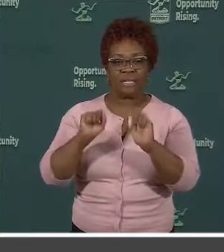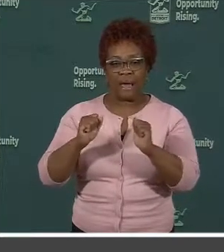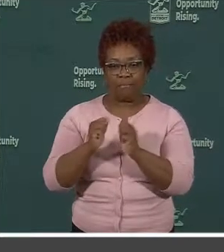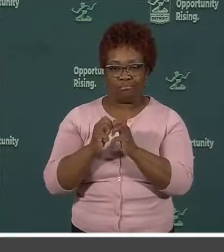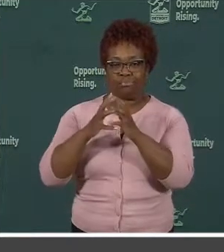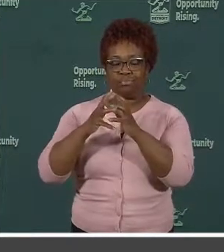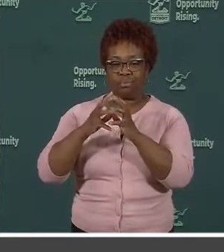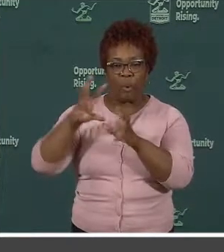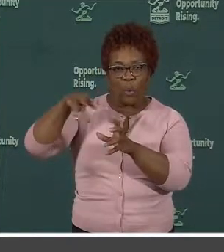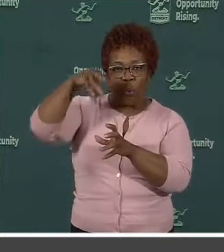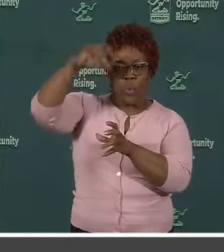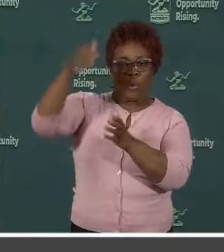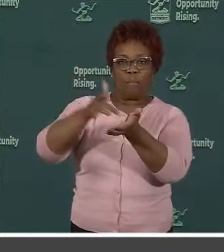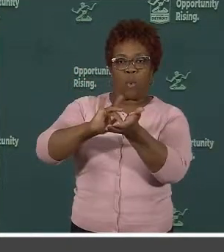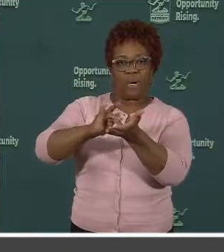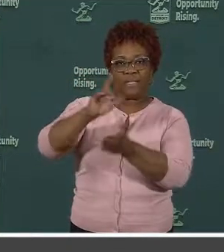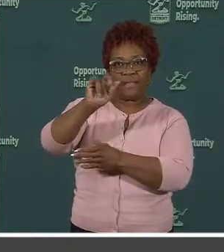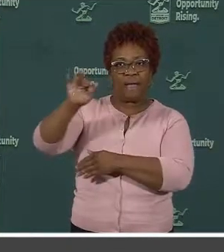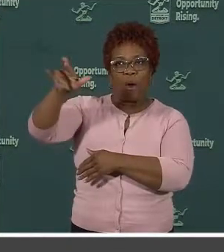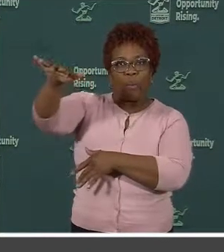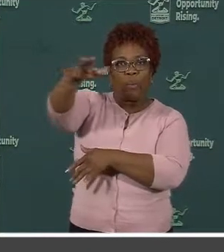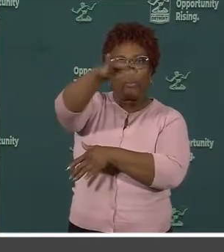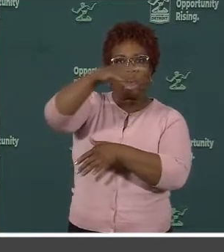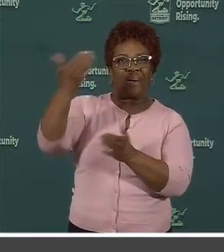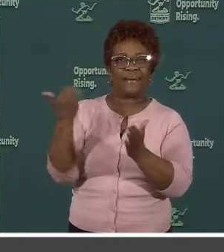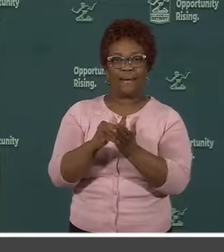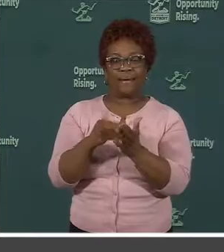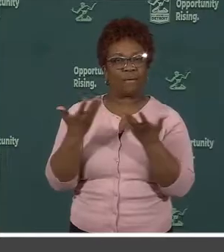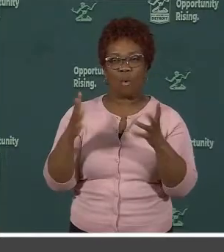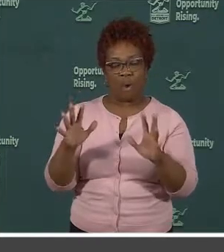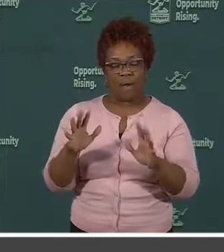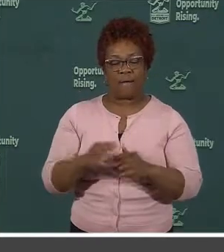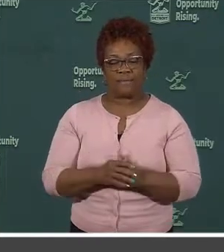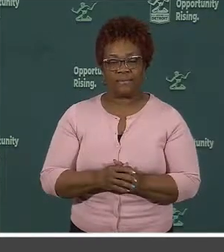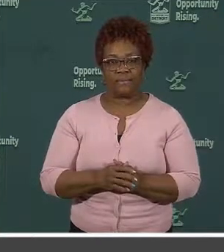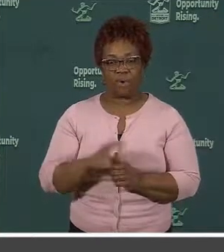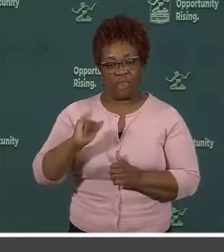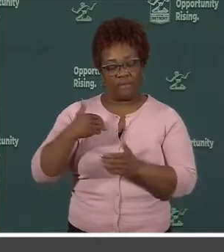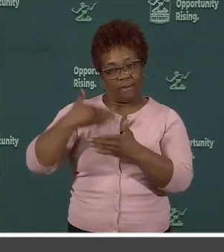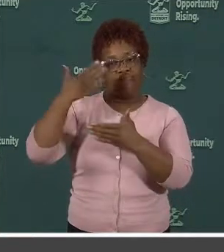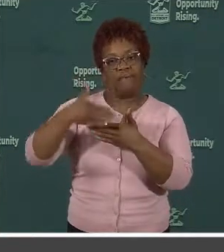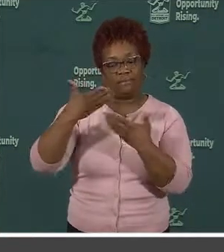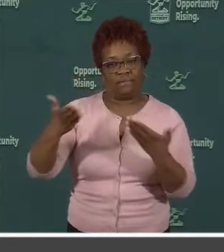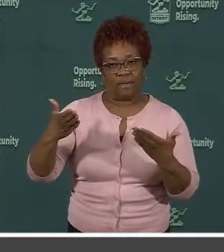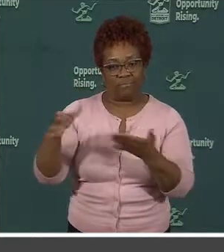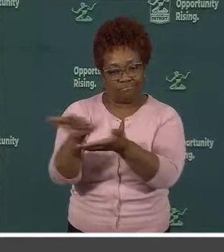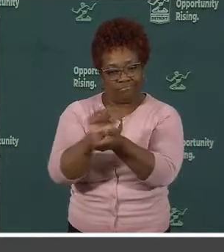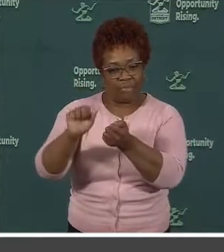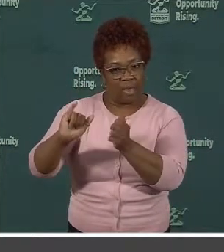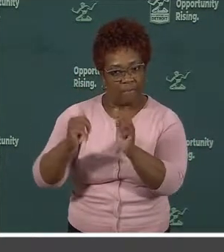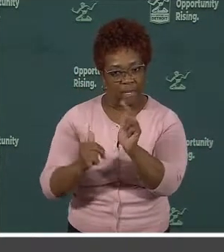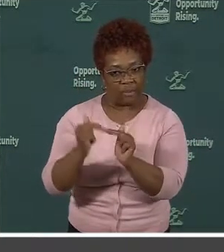NEXT STEP IN OUR PROCESS OF